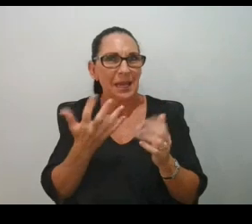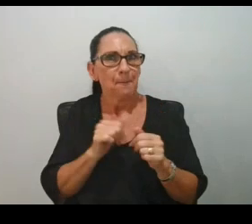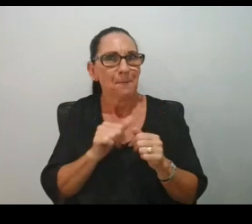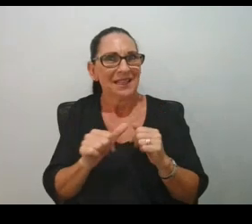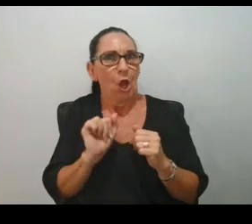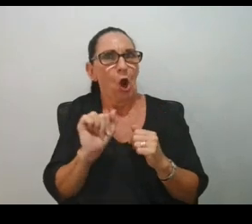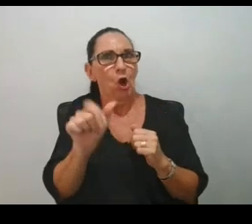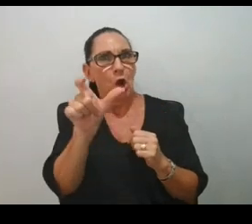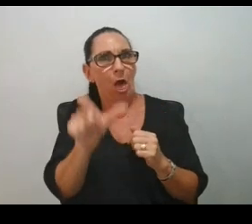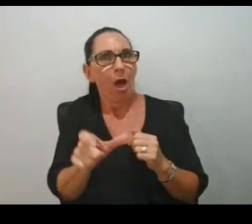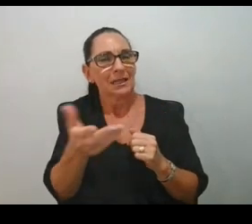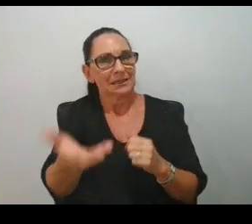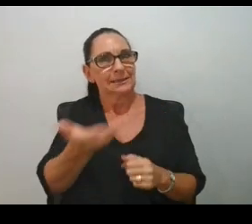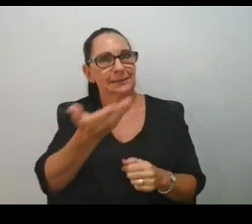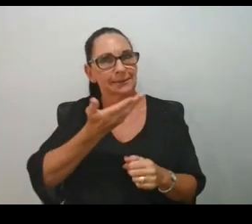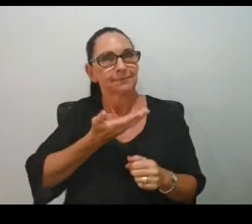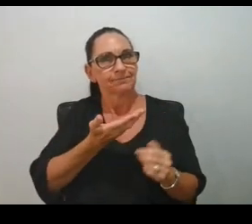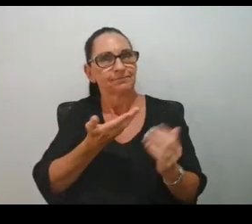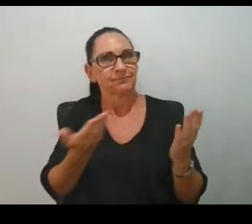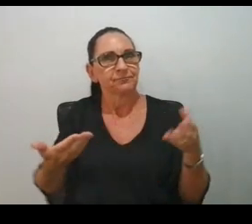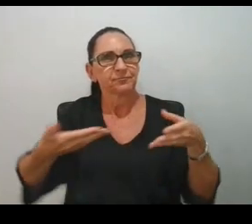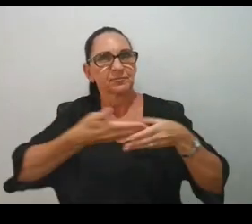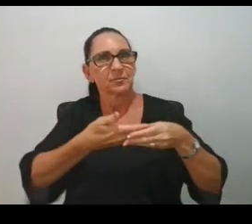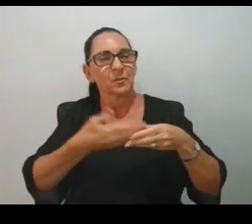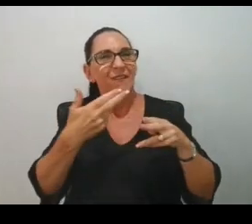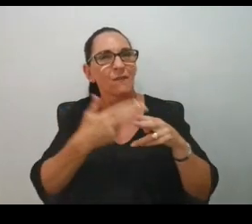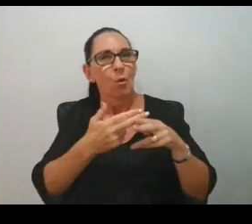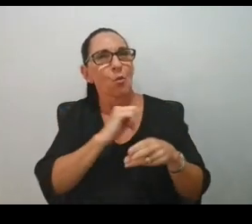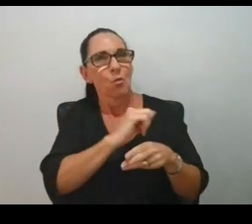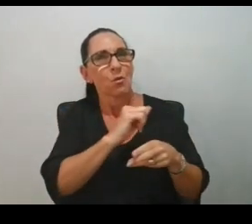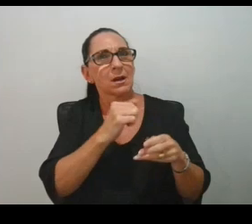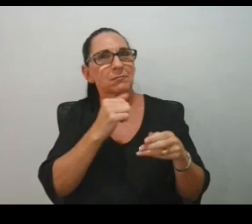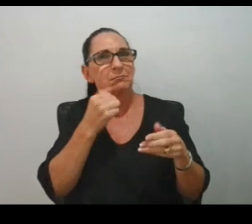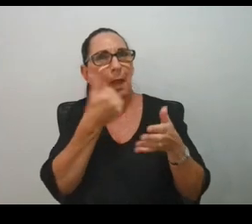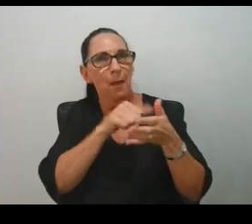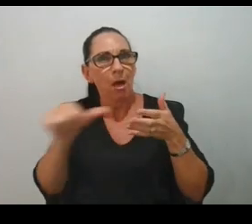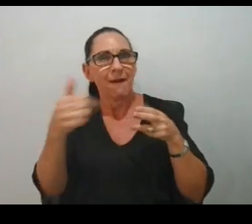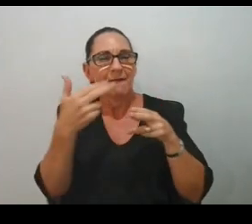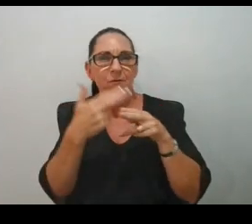when they are applying for Aid we would really appreciate it because it is something that we need